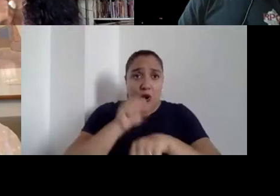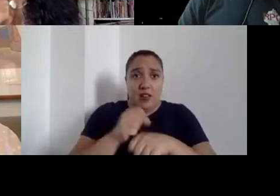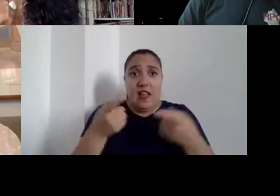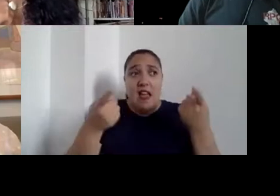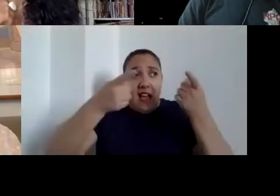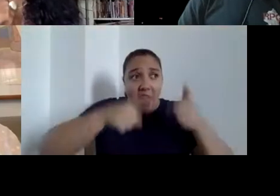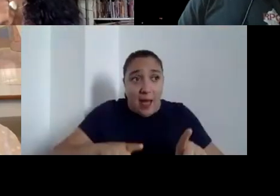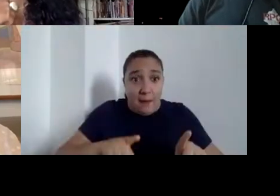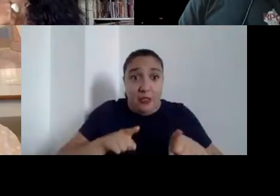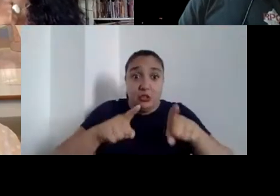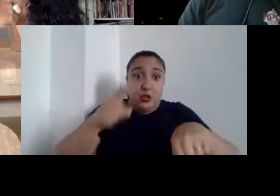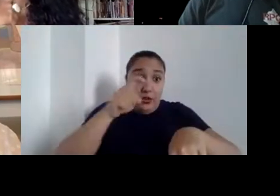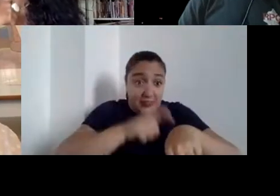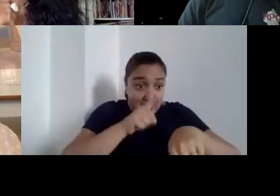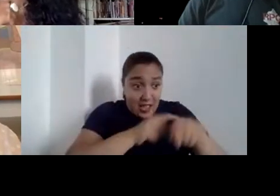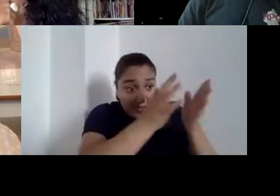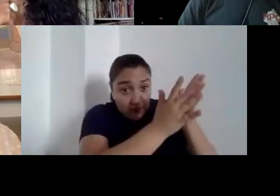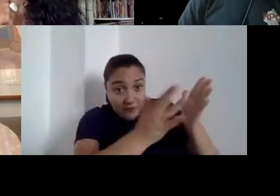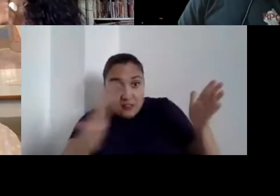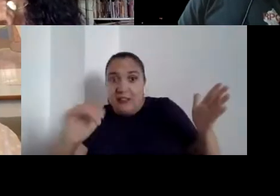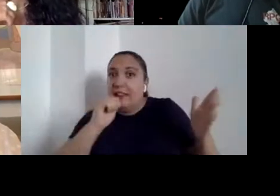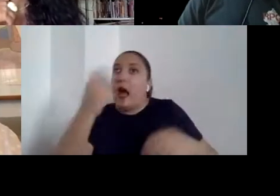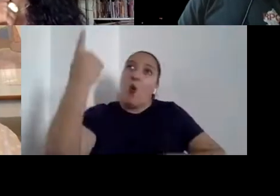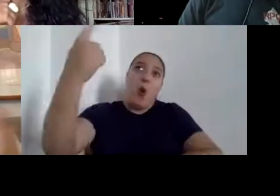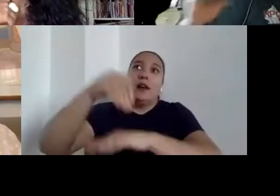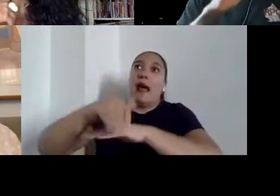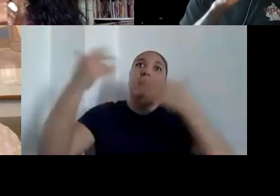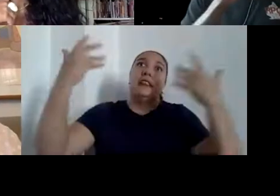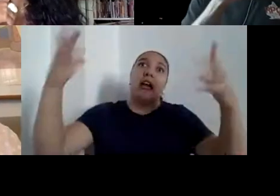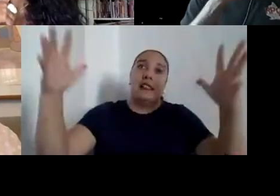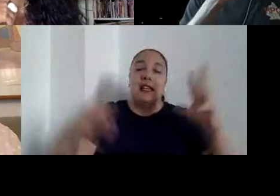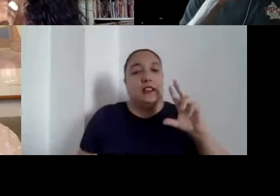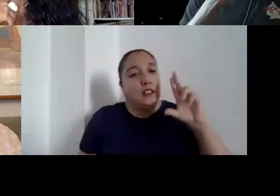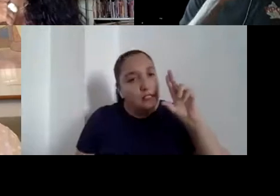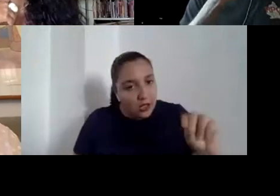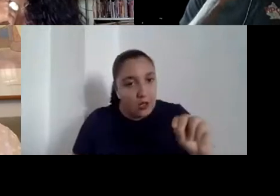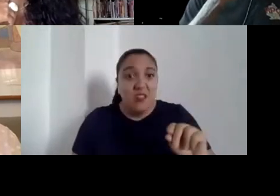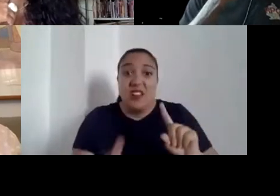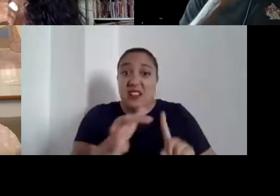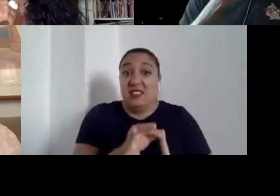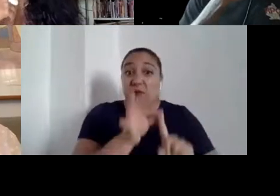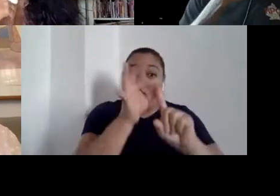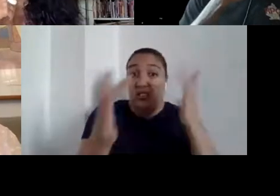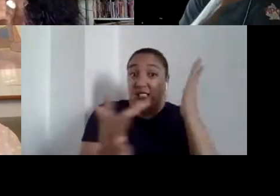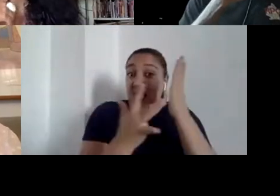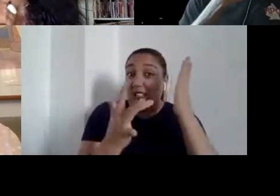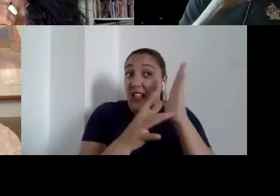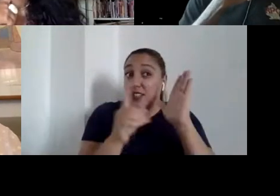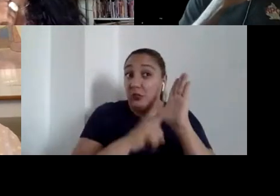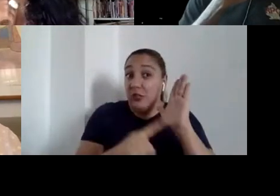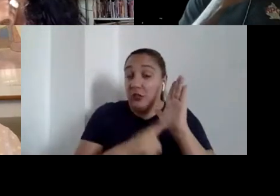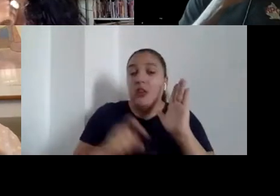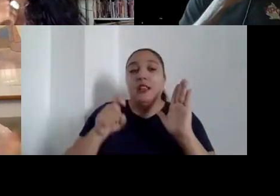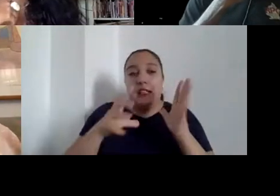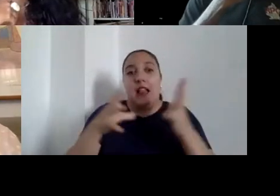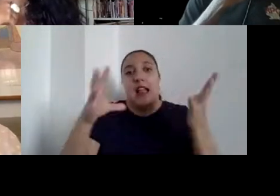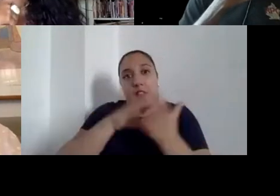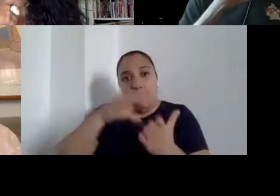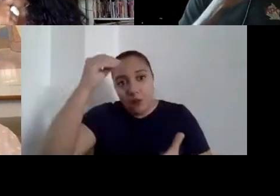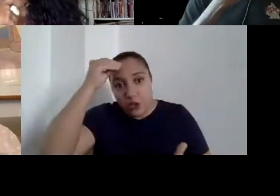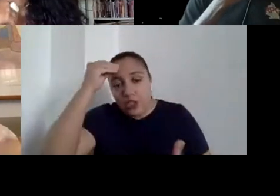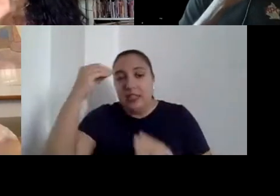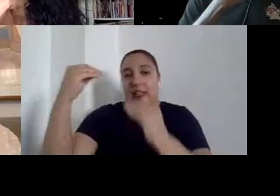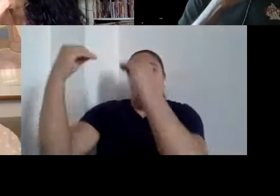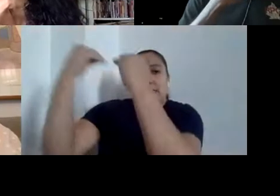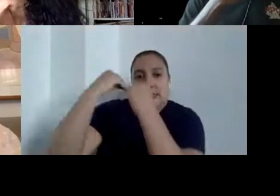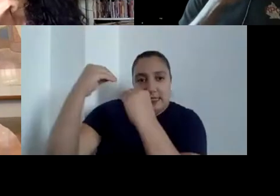evening performance, that especially technological research takes learning, it take education, it take exposure. It takes